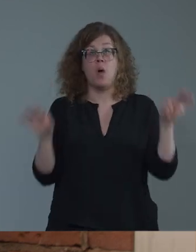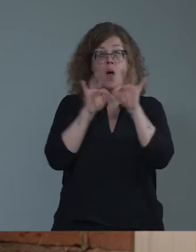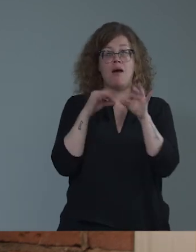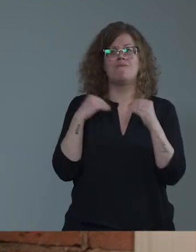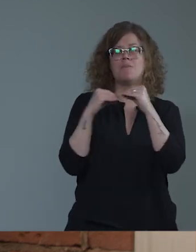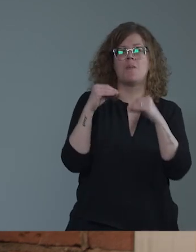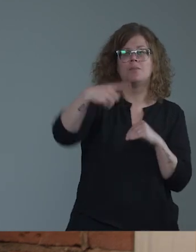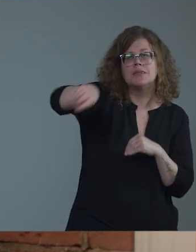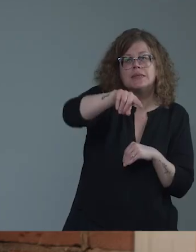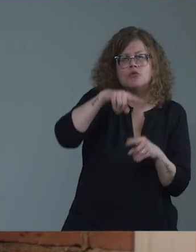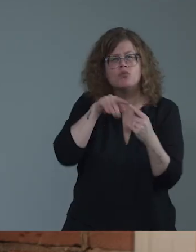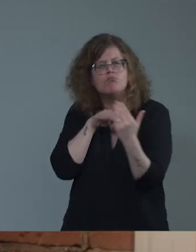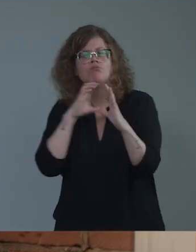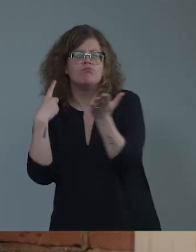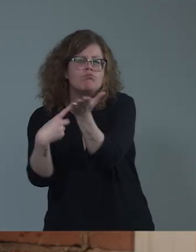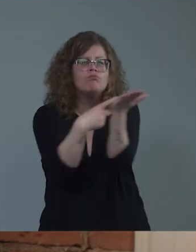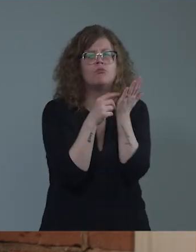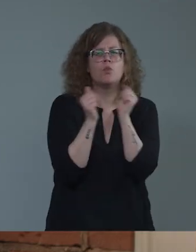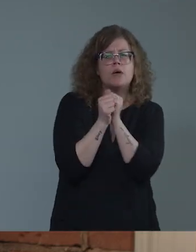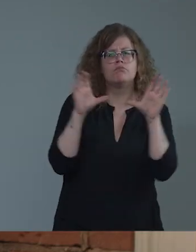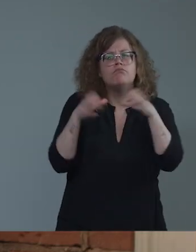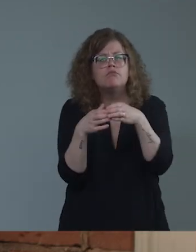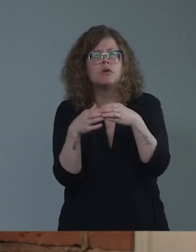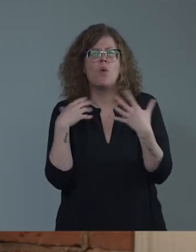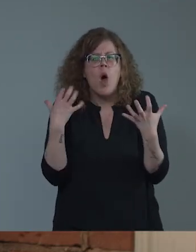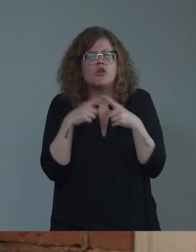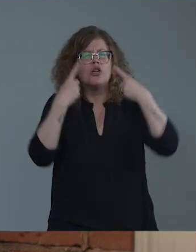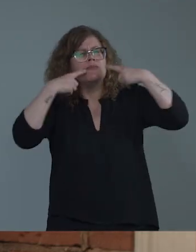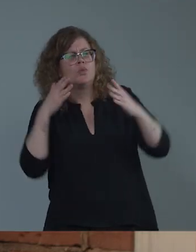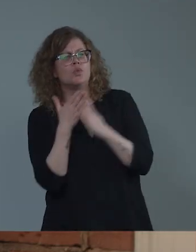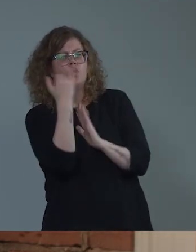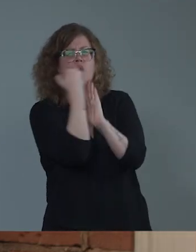to achieve through our art project. How much community engagement do you want? Do